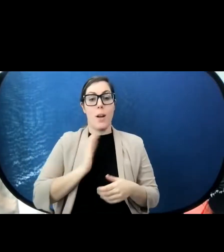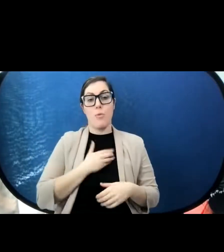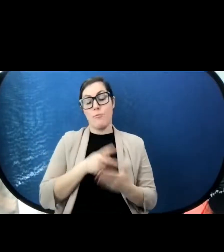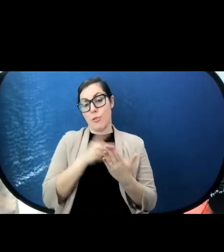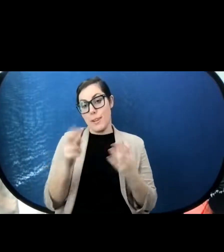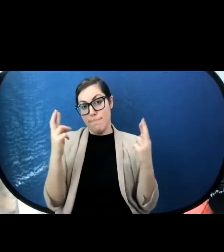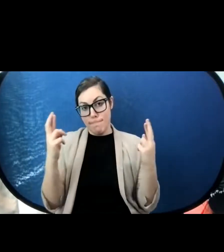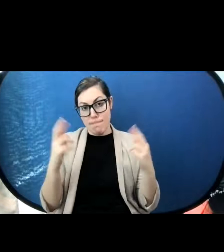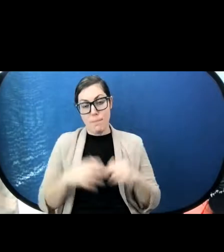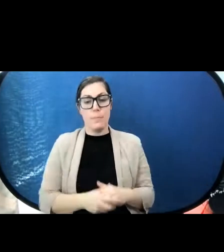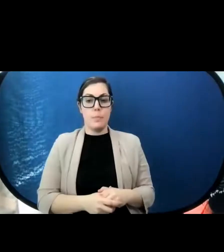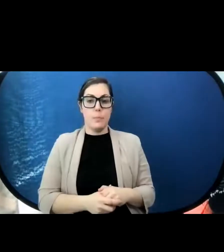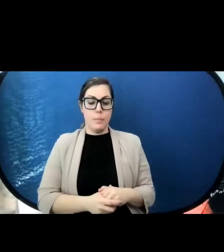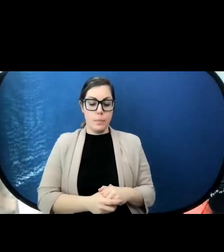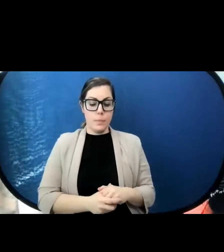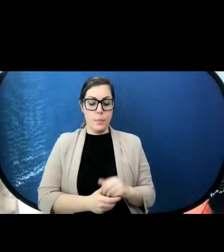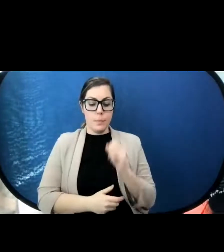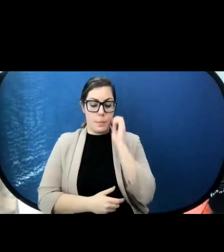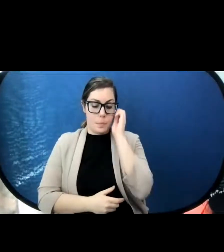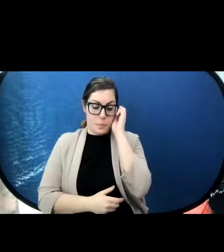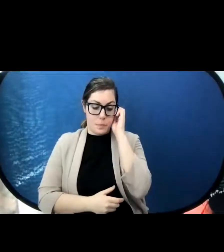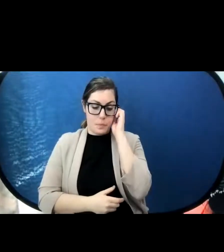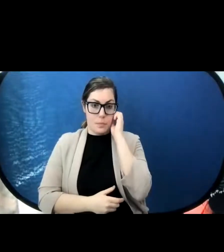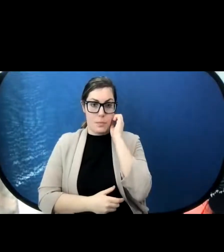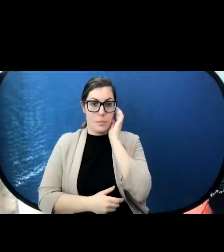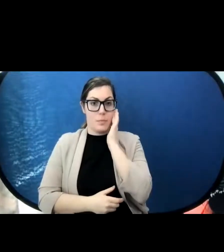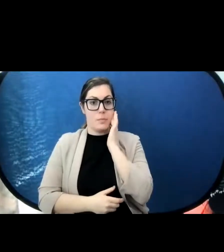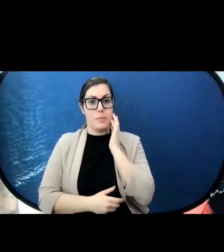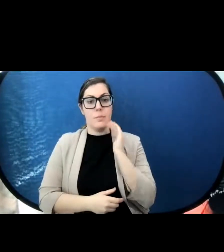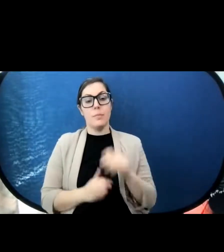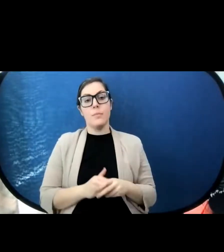So without any further ado, let's go ahead and start out. So very quickly